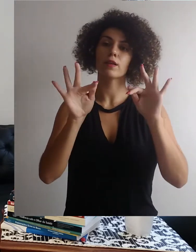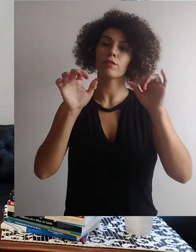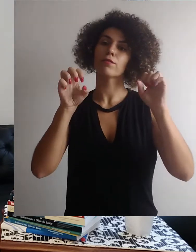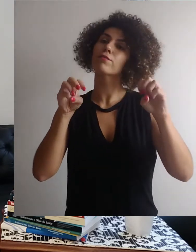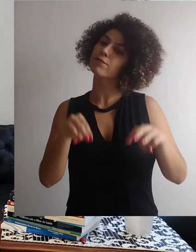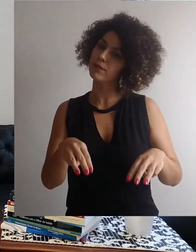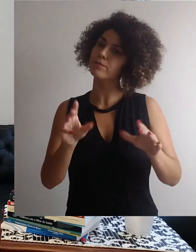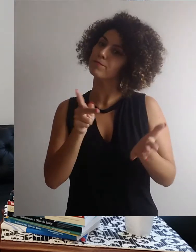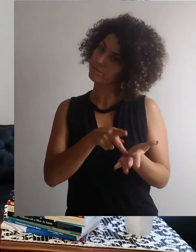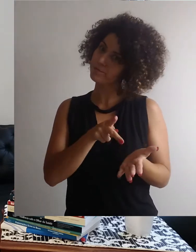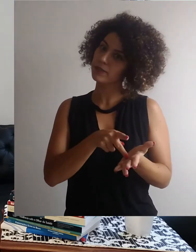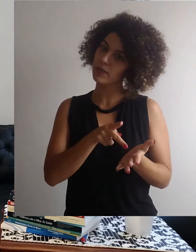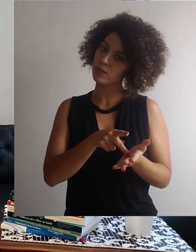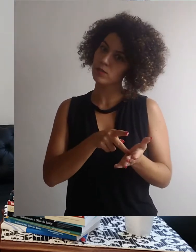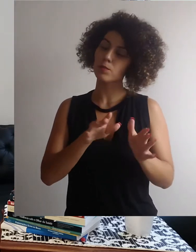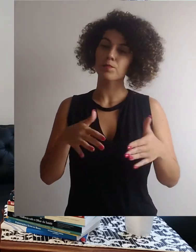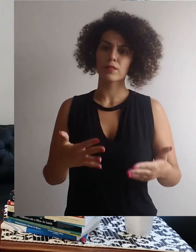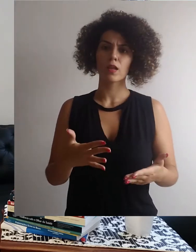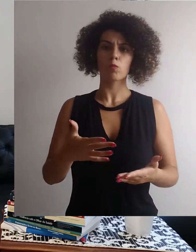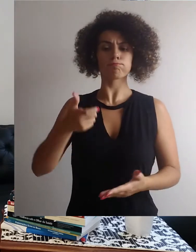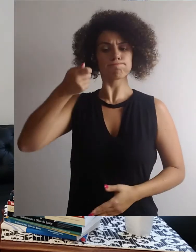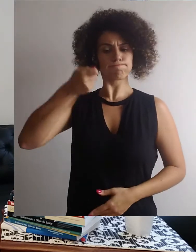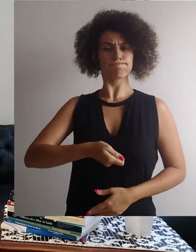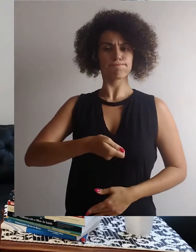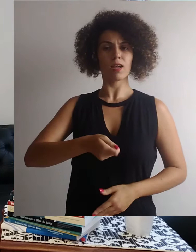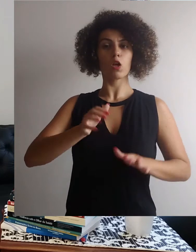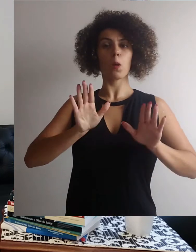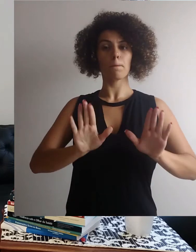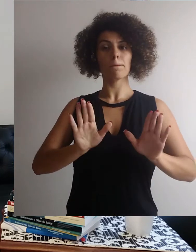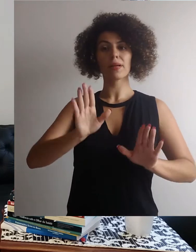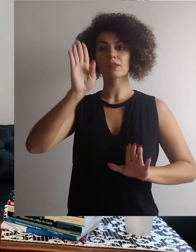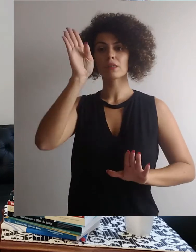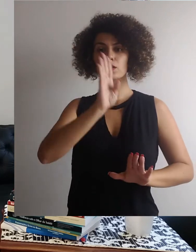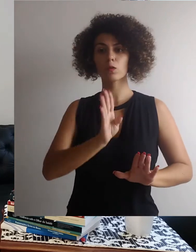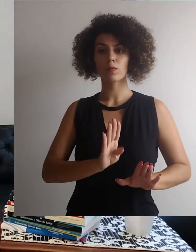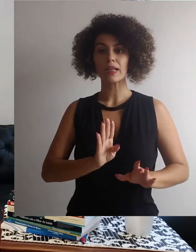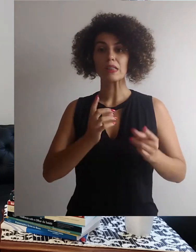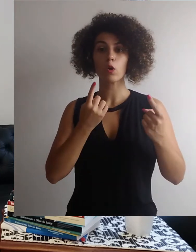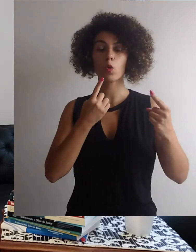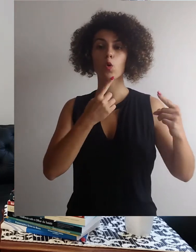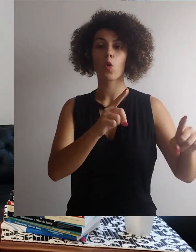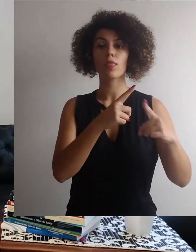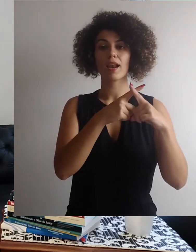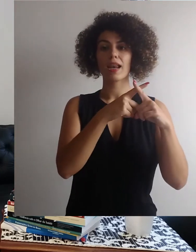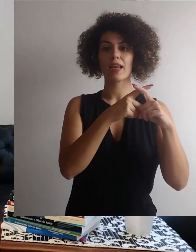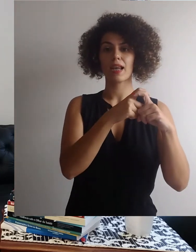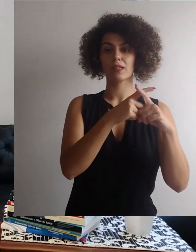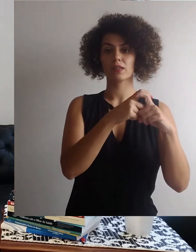the previous Constitution. But everything has to come to an end, and everything that goes around comes around. Despite being a dictatorship,